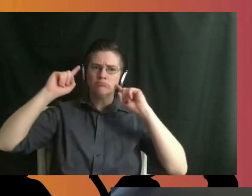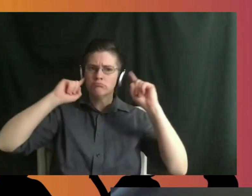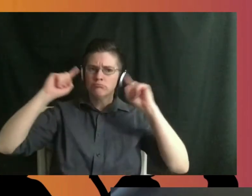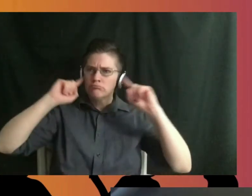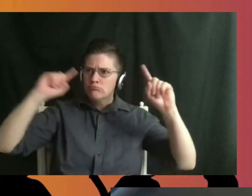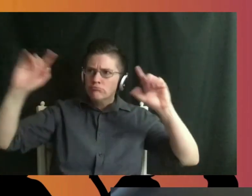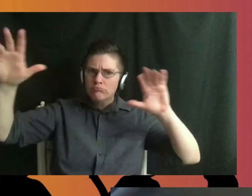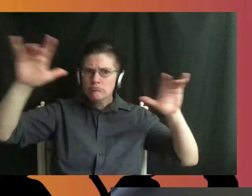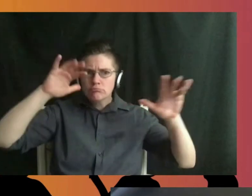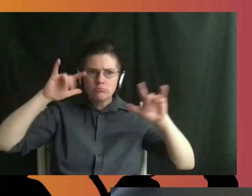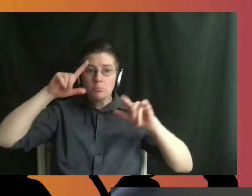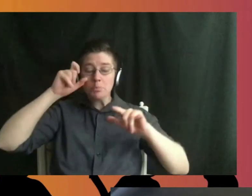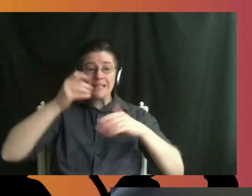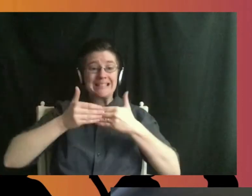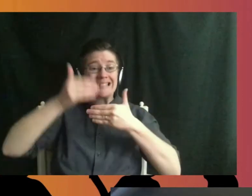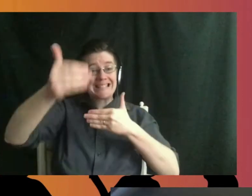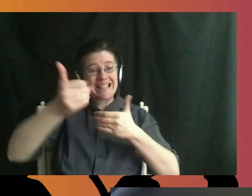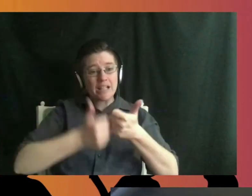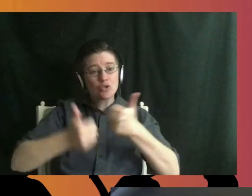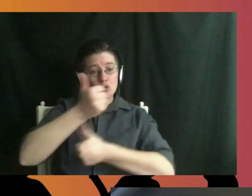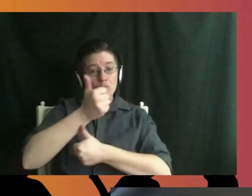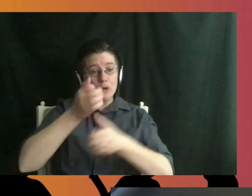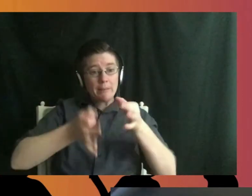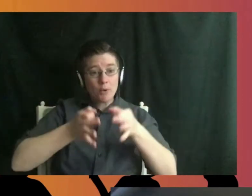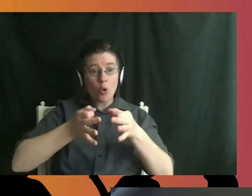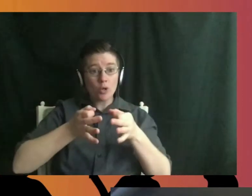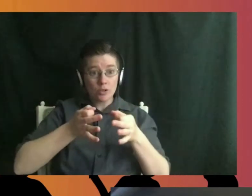will be the person that will be on the courts as long as most of us will live